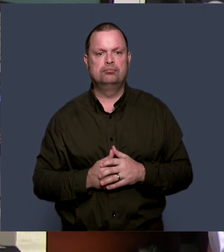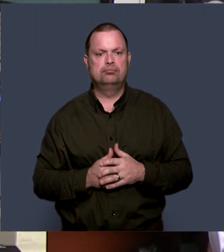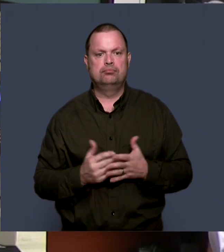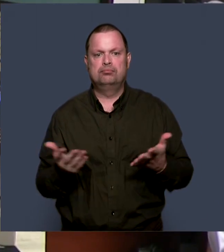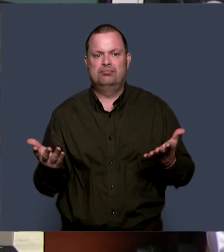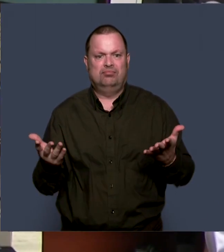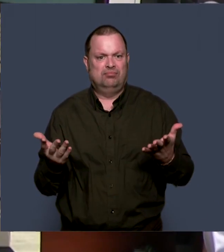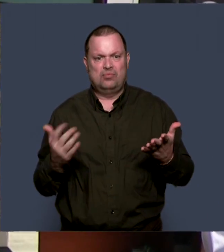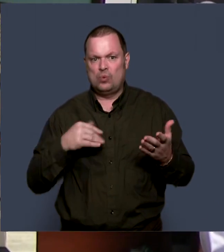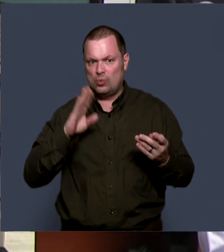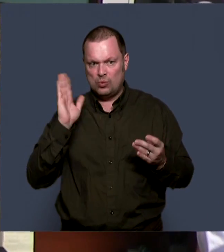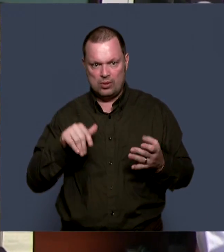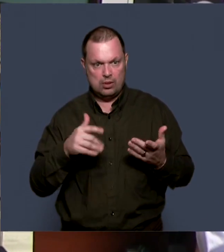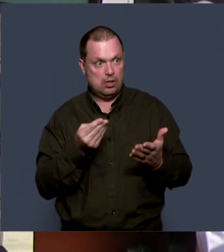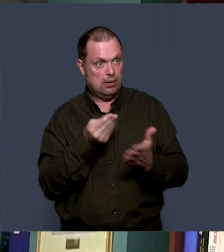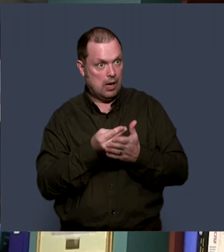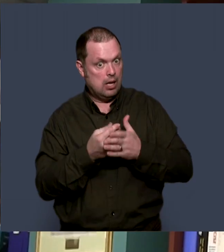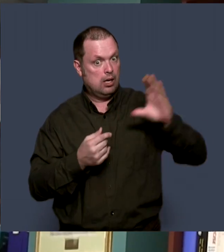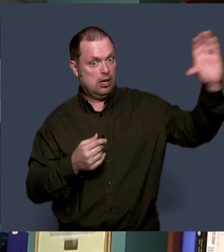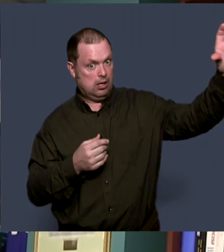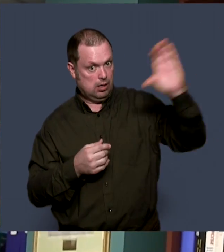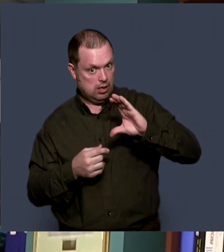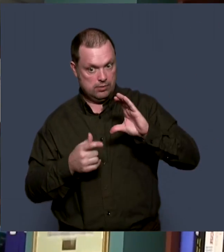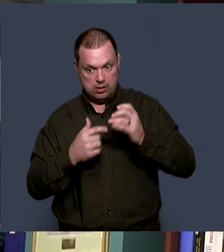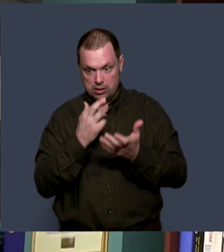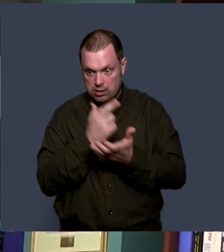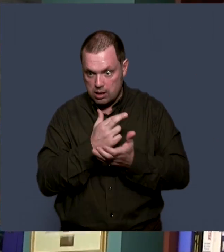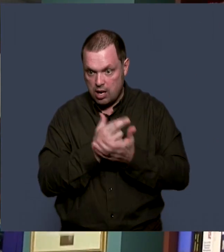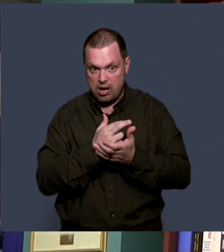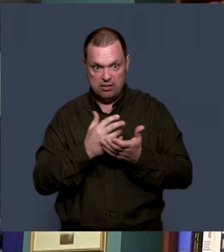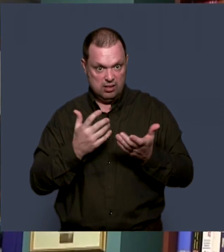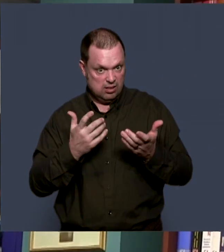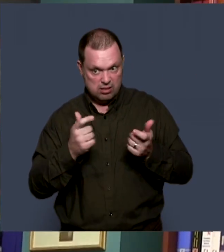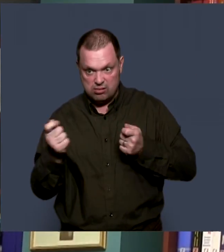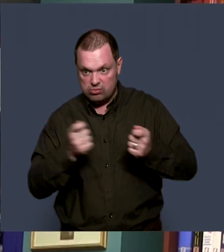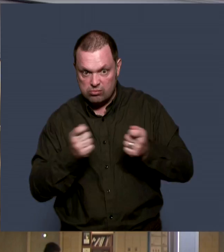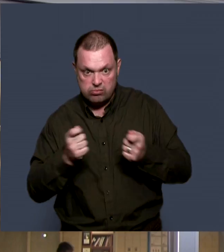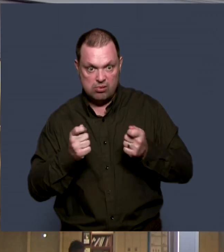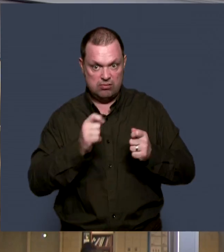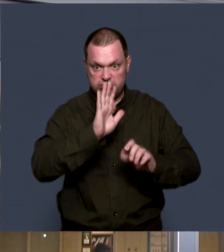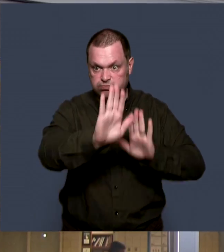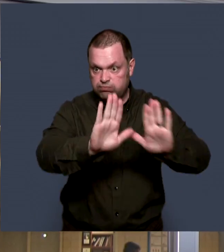in programs of rehabilitation for chronic disease management, to enhance chronic disease management,